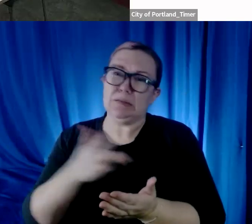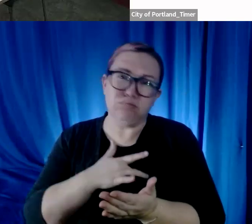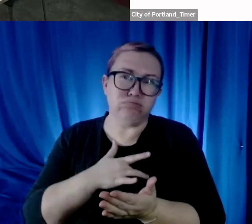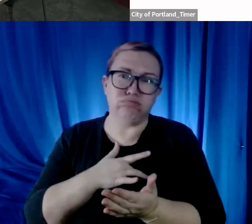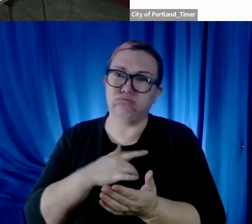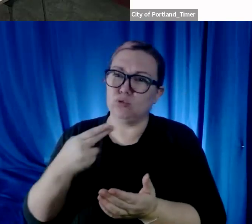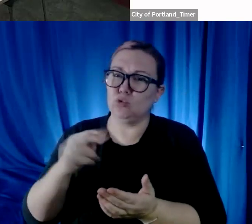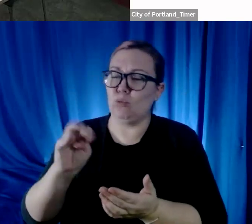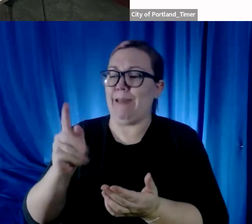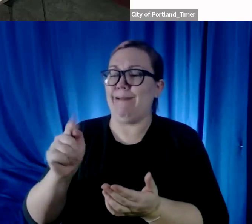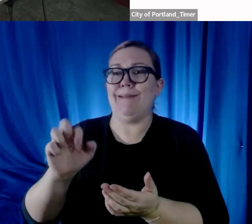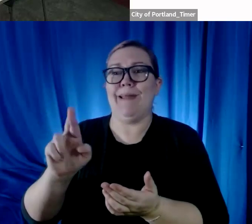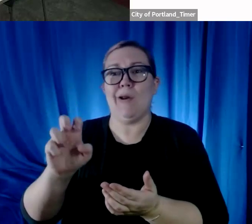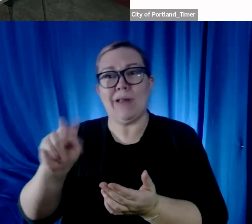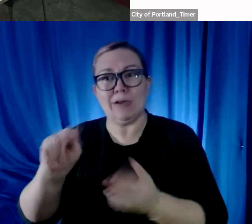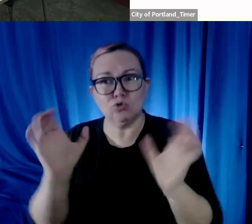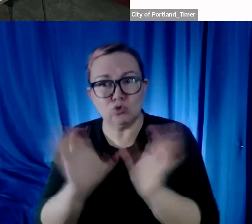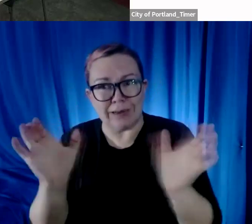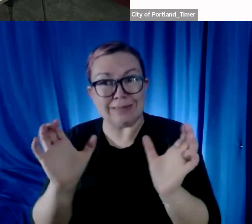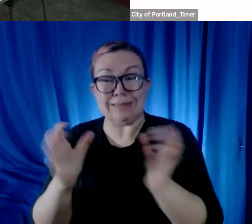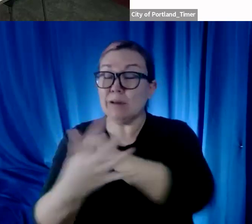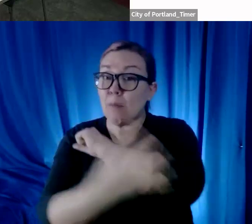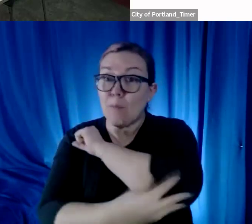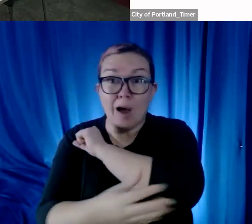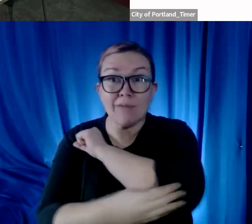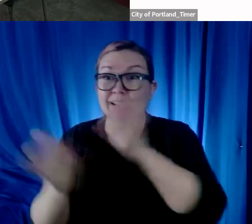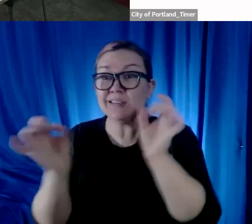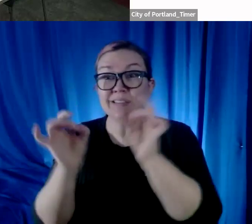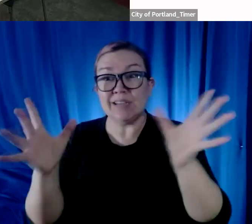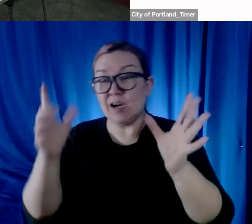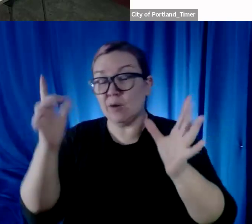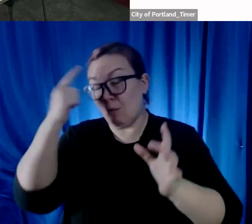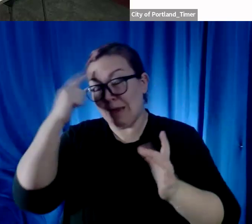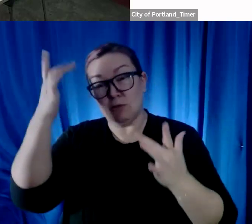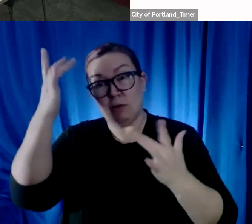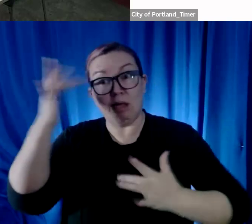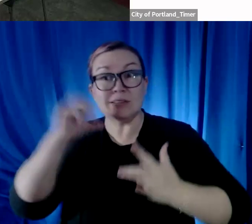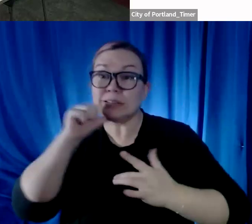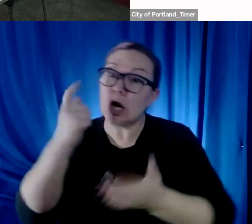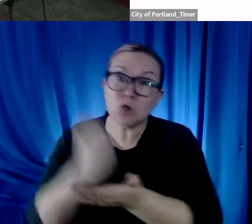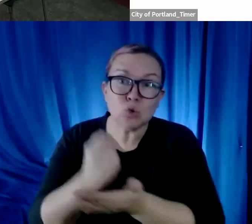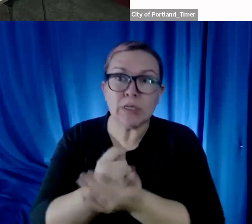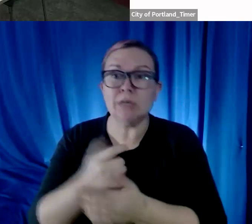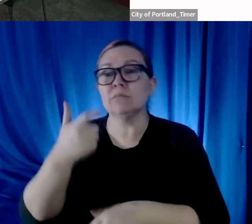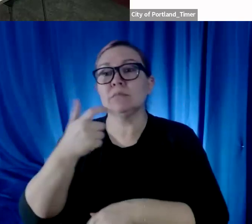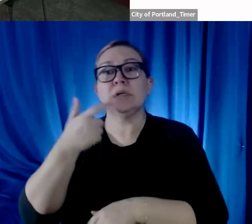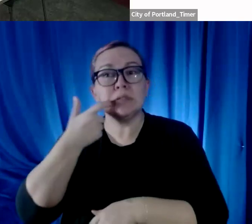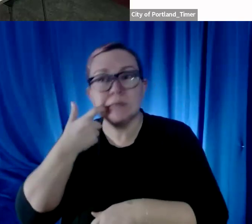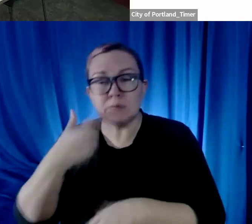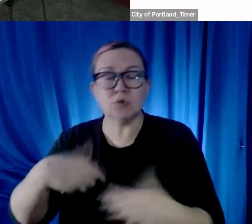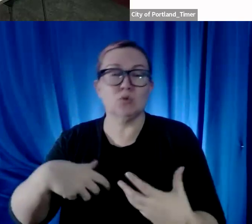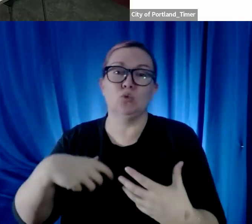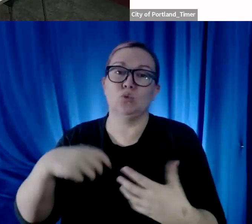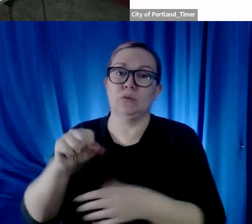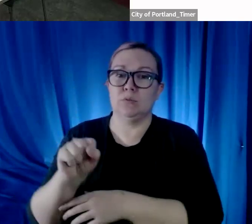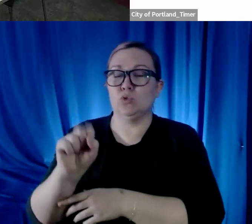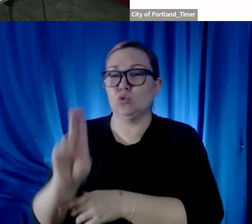We live amongst abject poverty, terrible untreated mental illness. Acute substance use disorder, which frequently results in ODs.